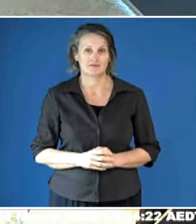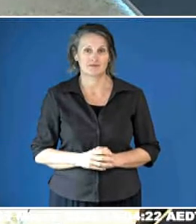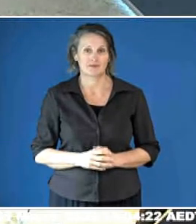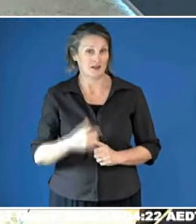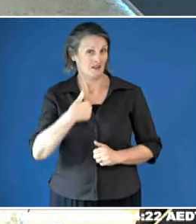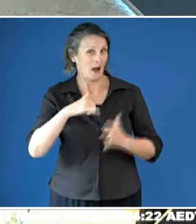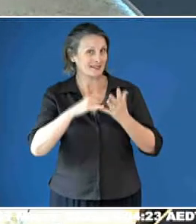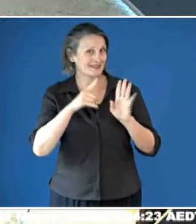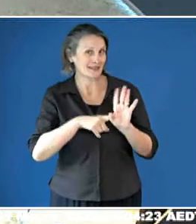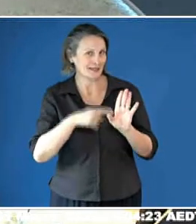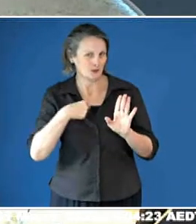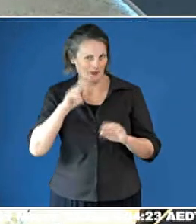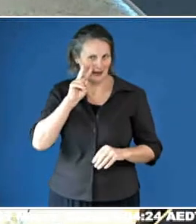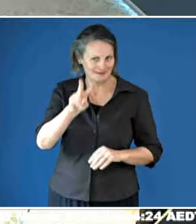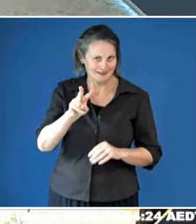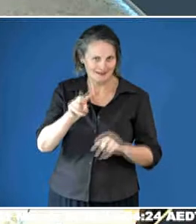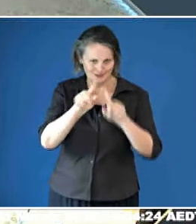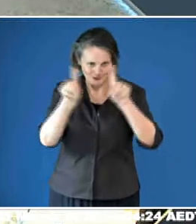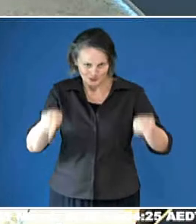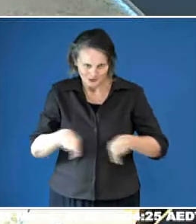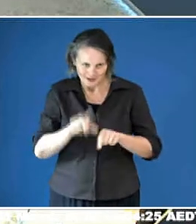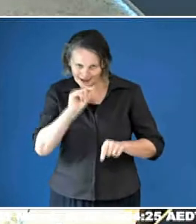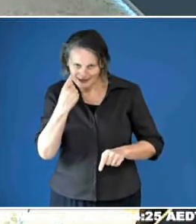you on the screen at the moment, but I'm sure you will emerge very shortly.